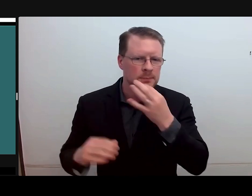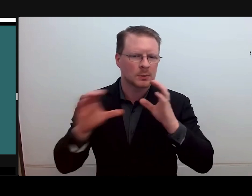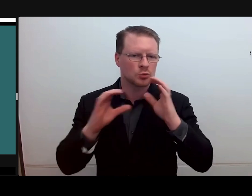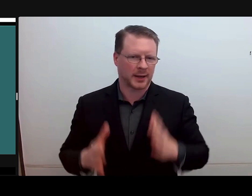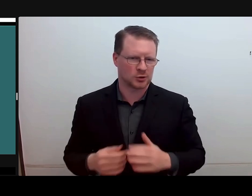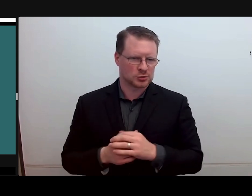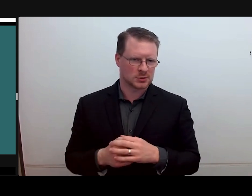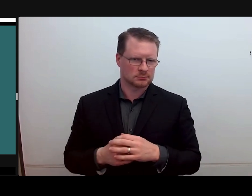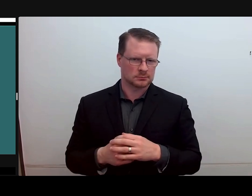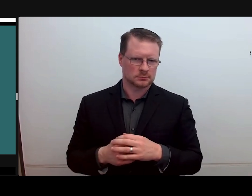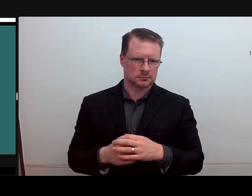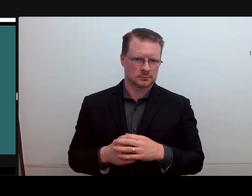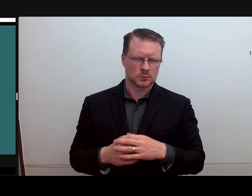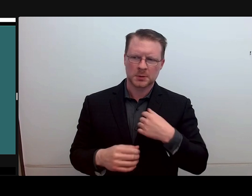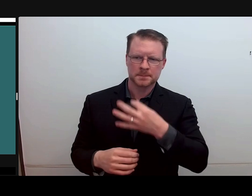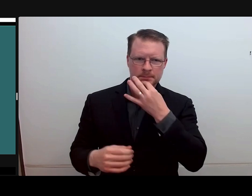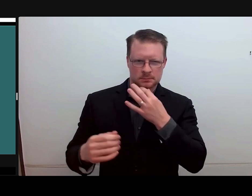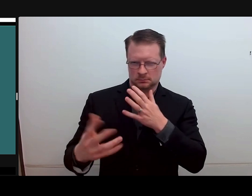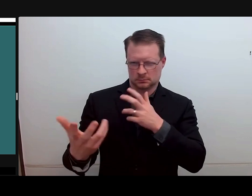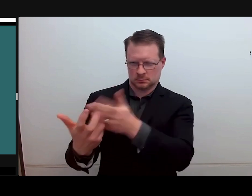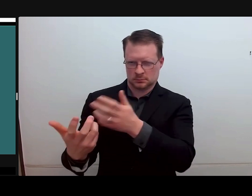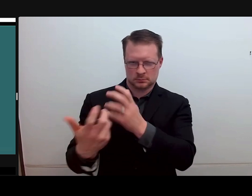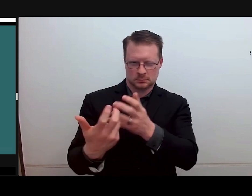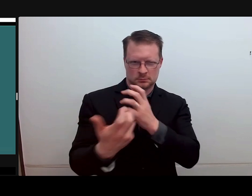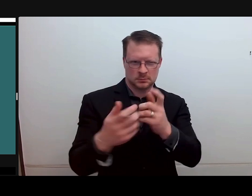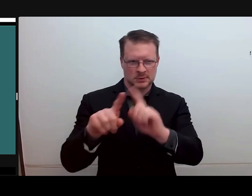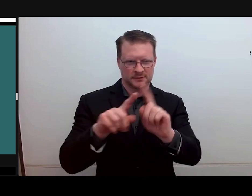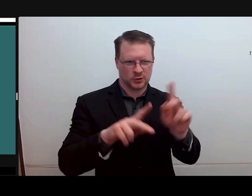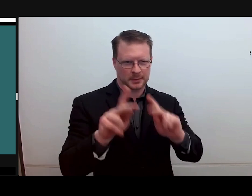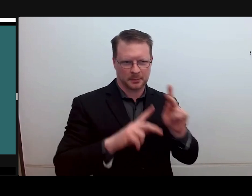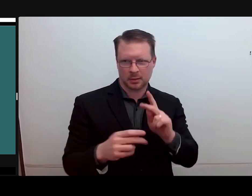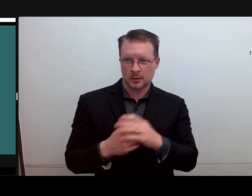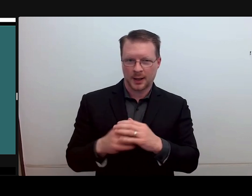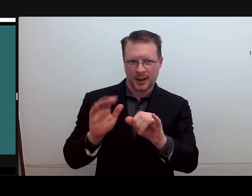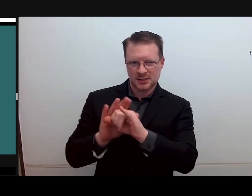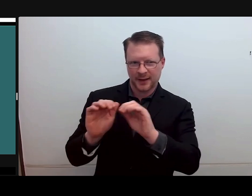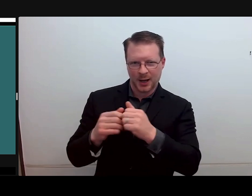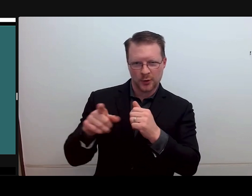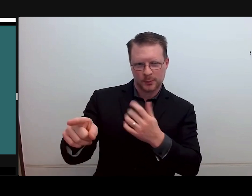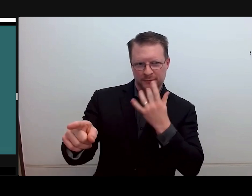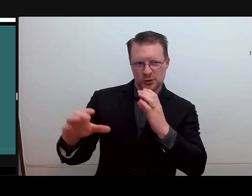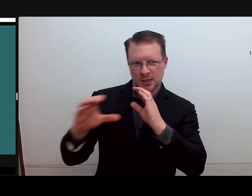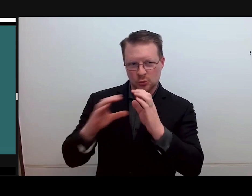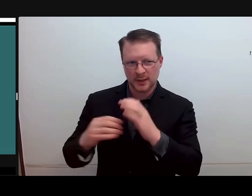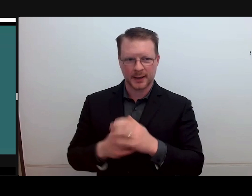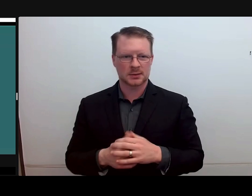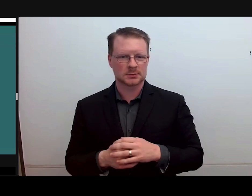we become expert communicators. We know how to accommodate to different people